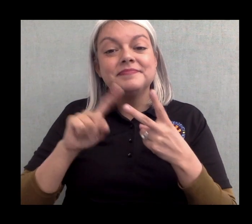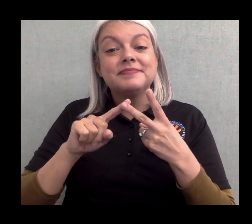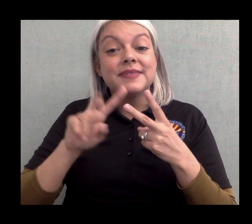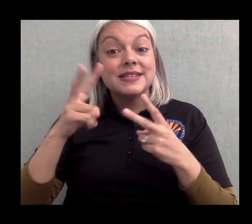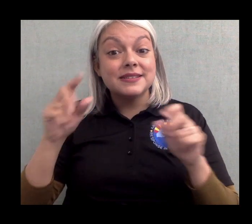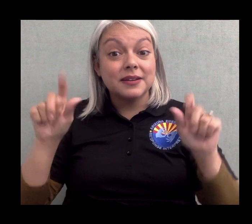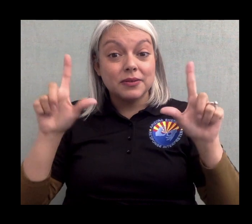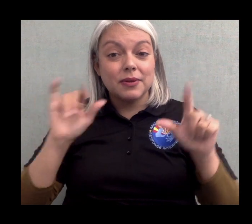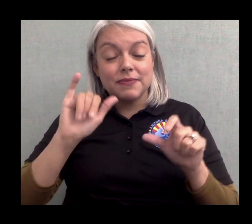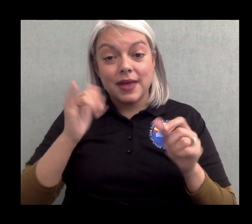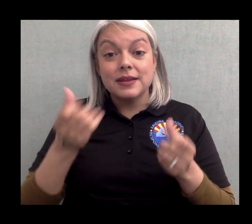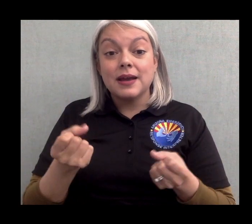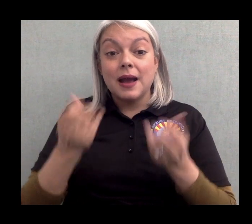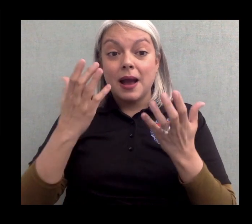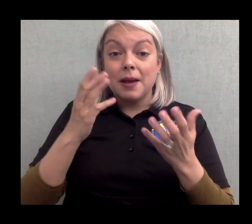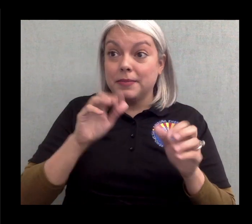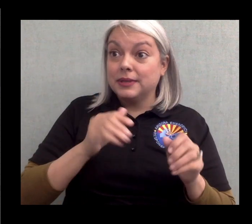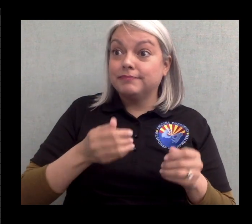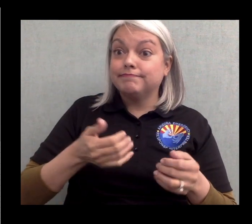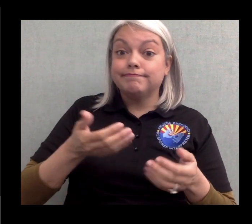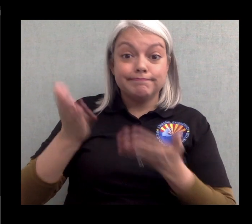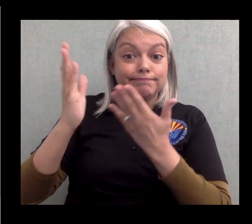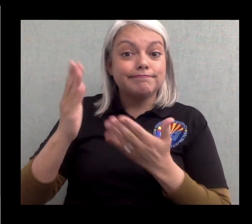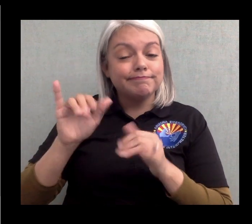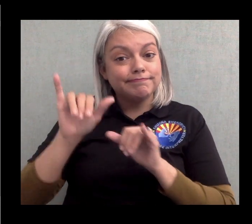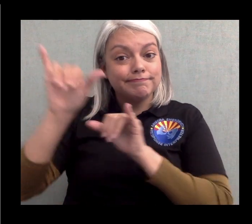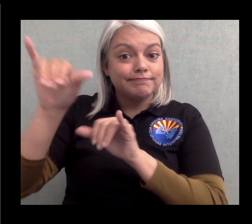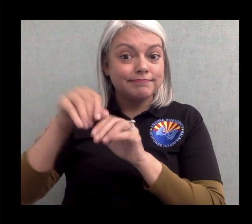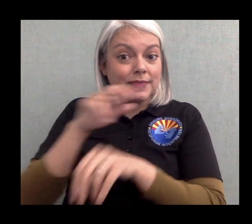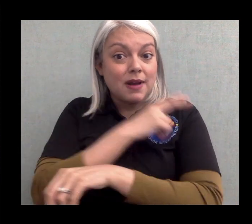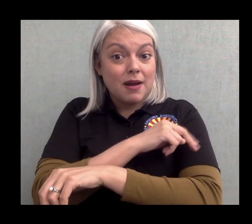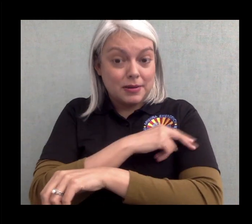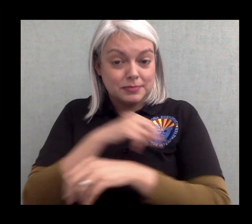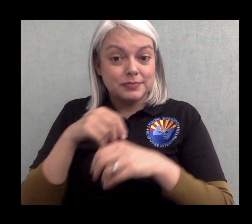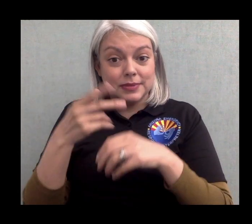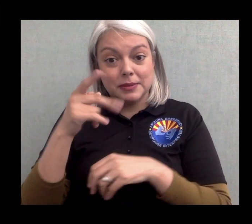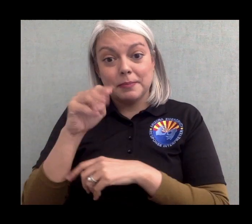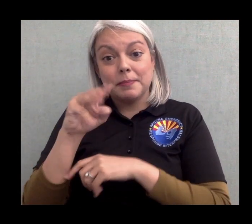are the admissions for Pima County, and you can see once again this curve starts to be